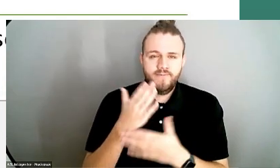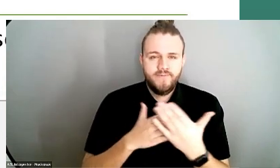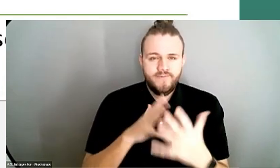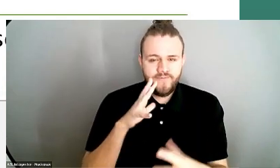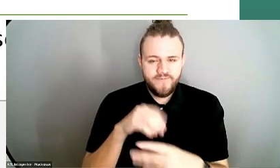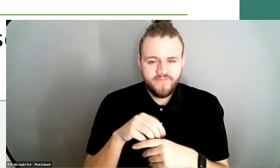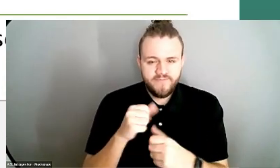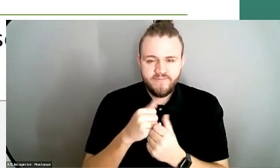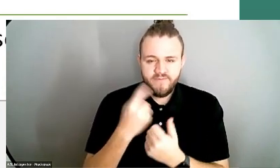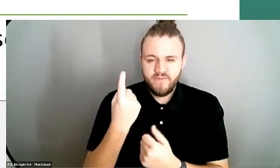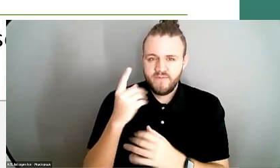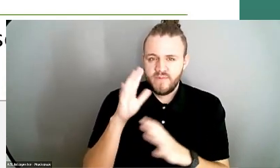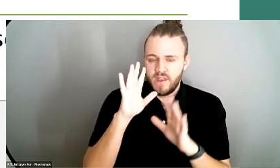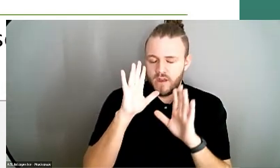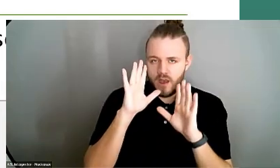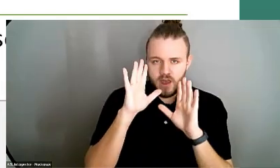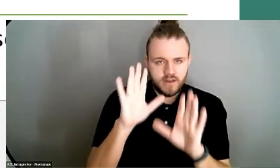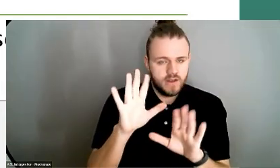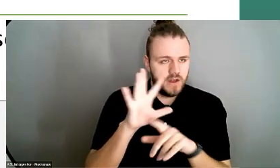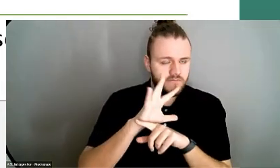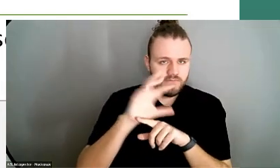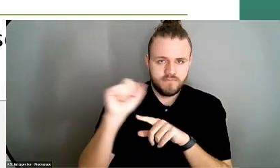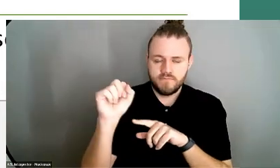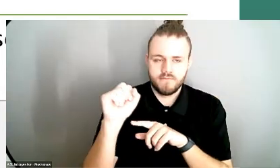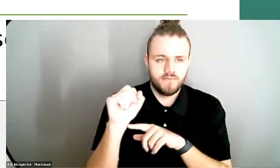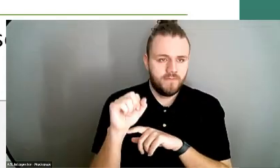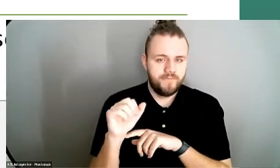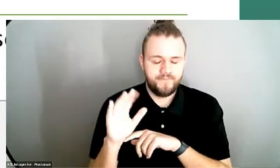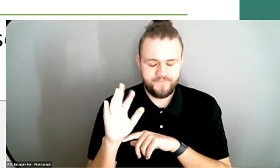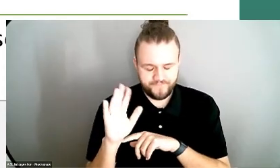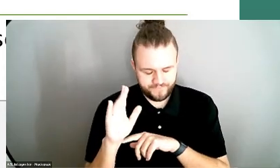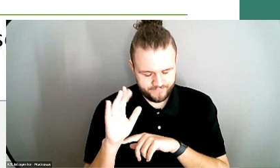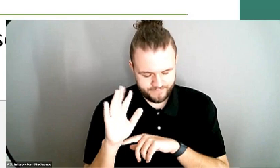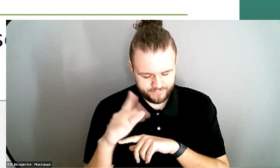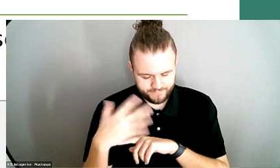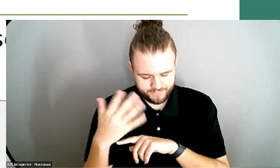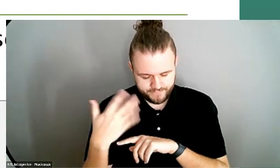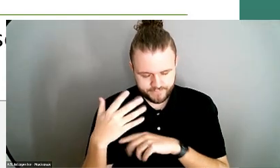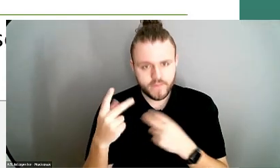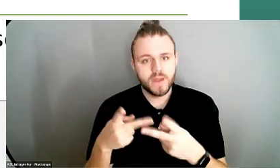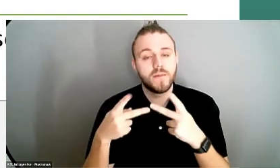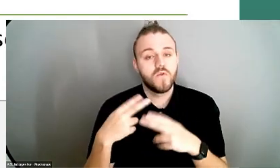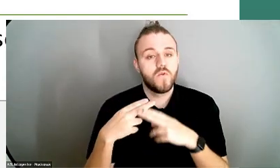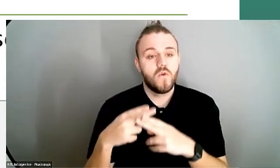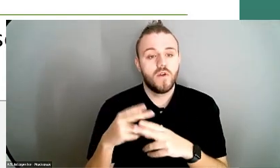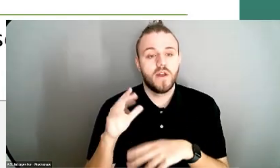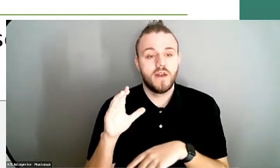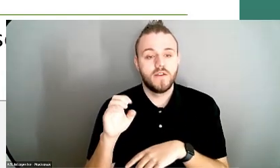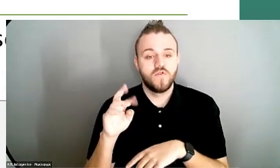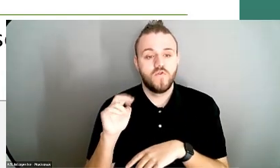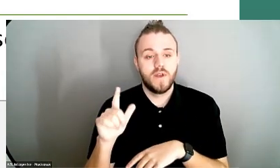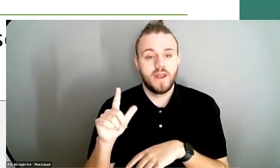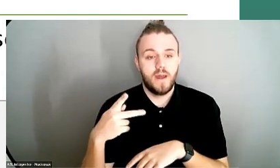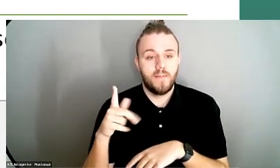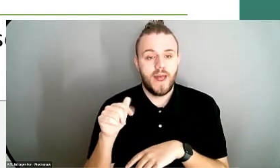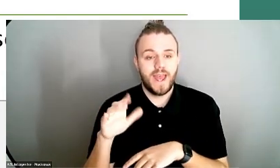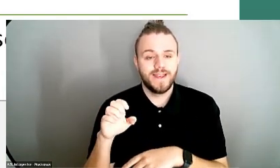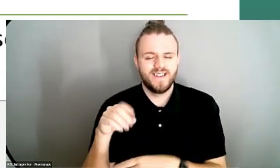an excellent place called Surrey place in Toronto that supports women